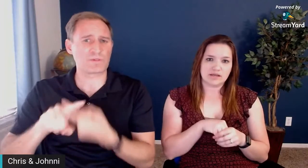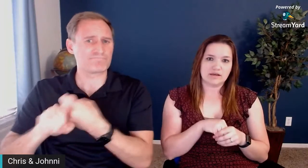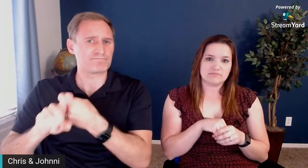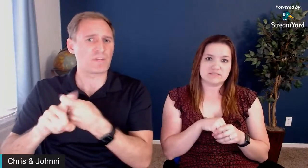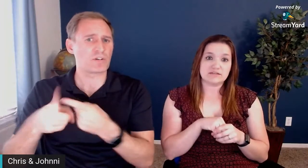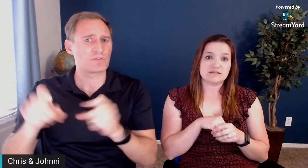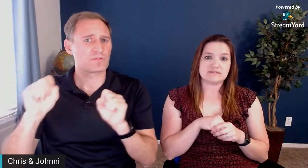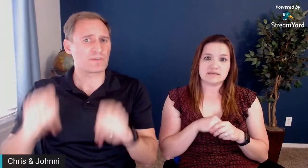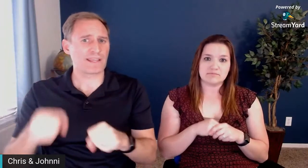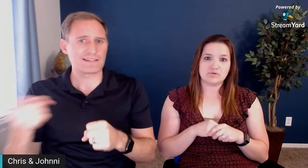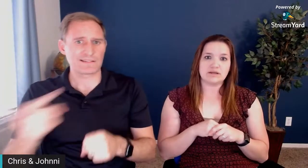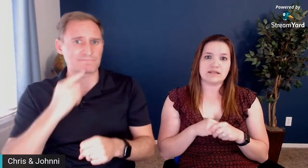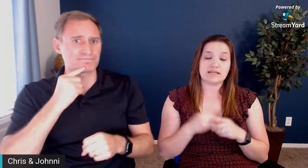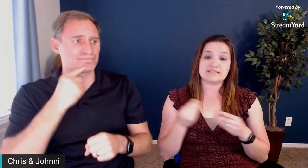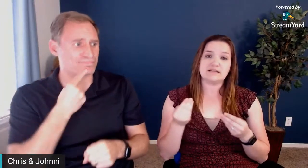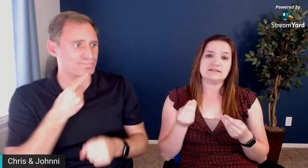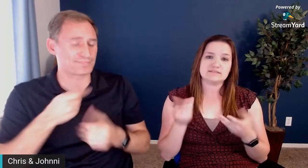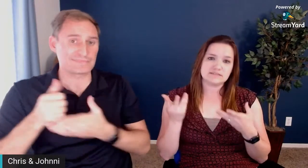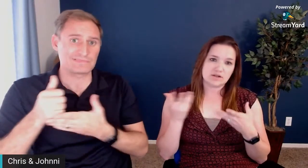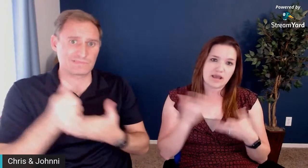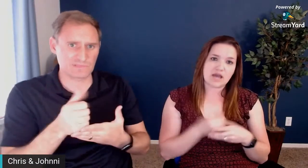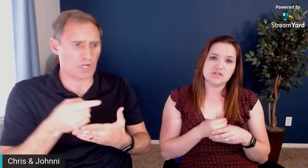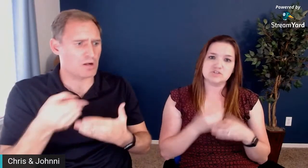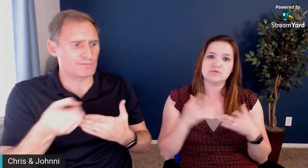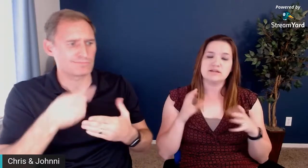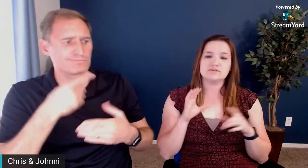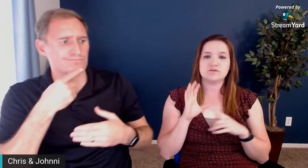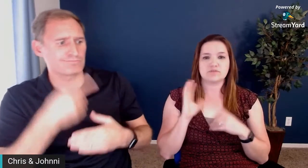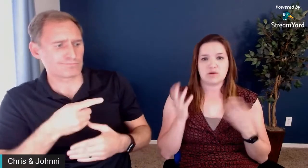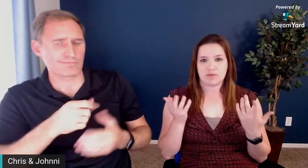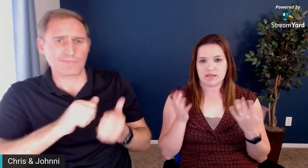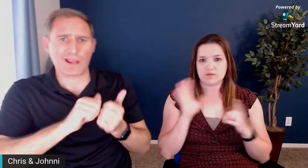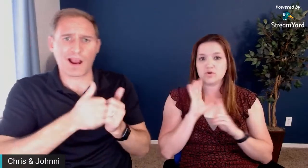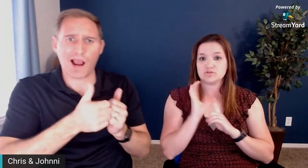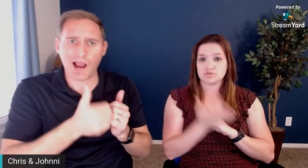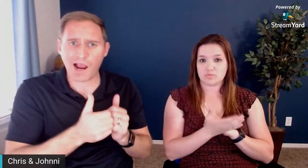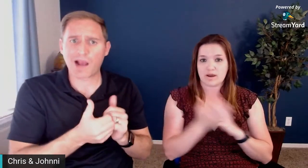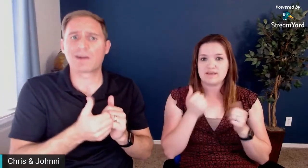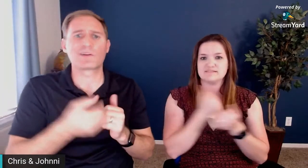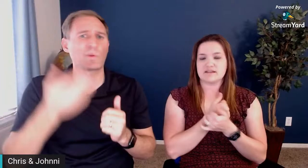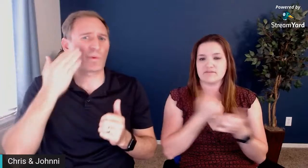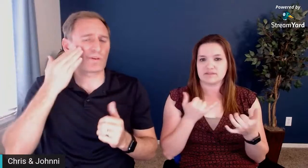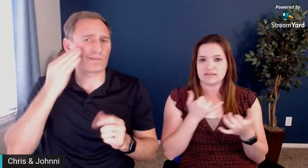um serious input and like tell us you know how to do it so that way culture wise and everything